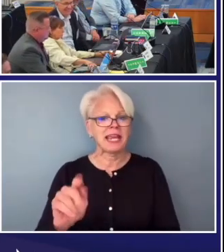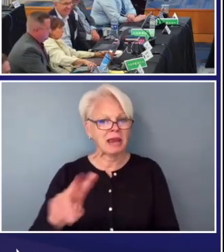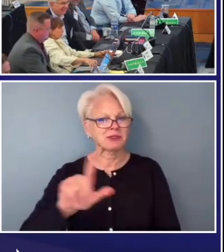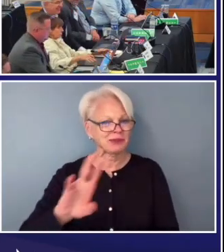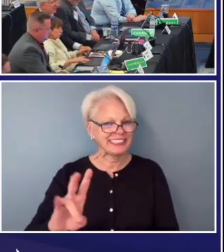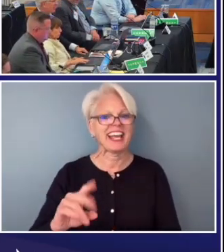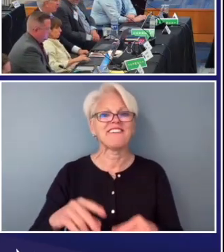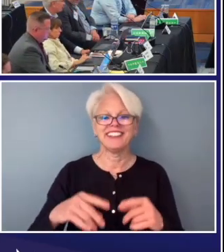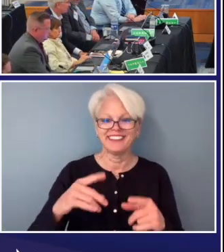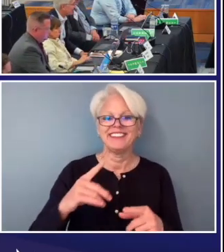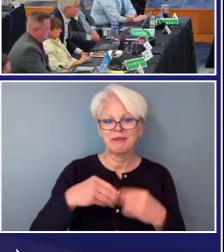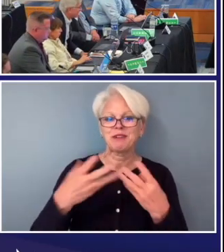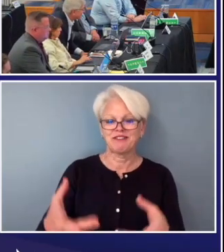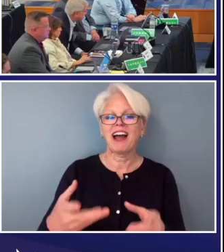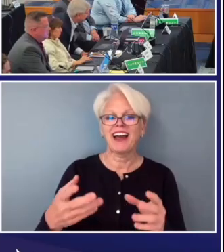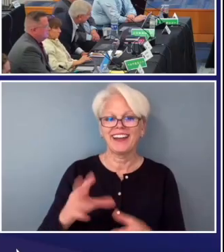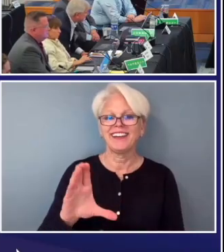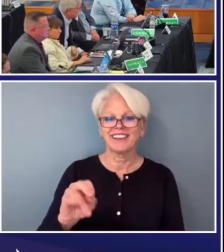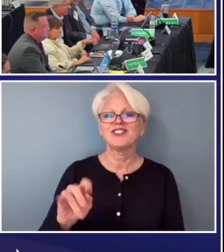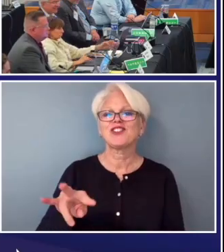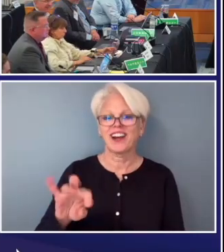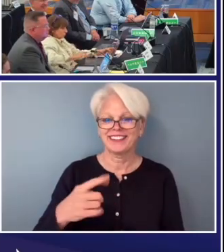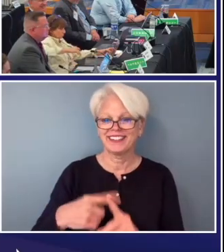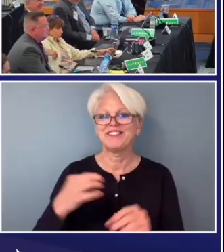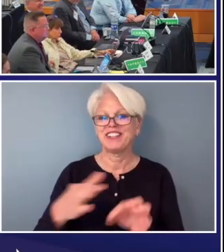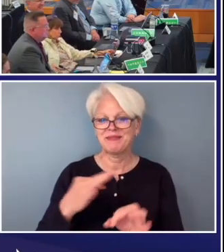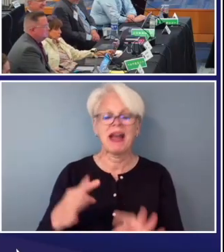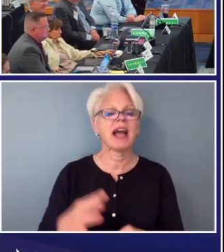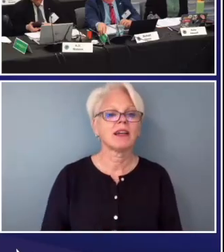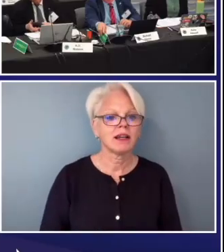Mike Shires, you have the floor. I too want to congratulate the department on this.